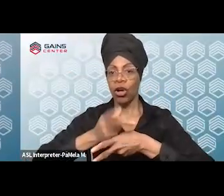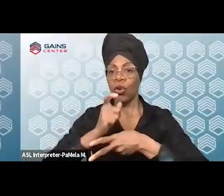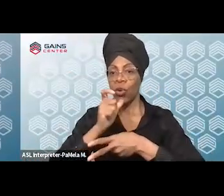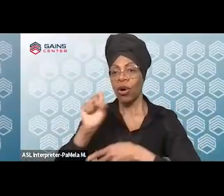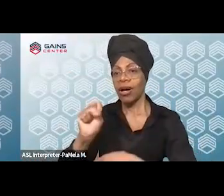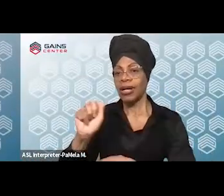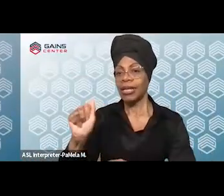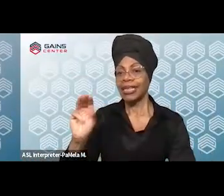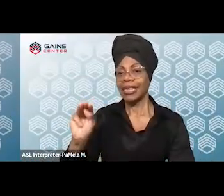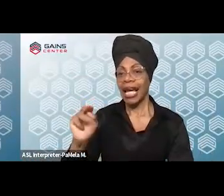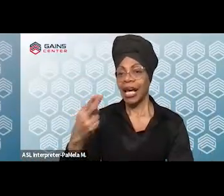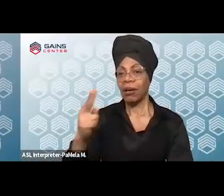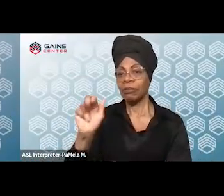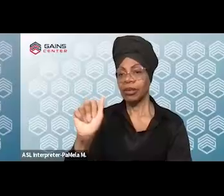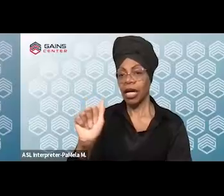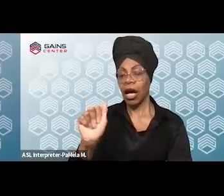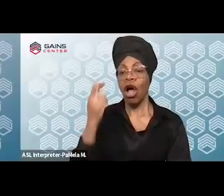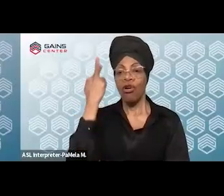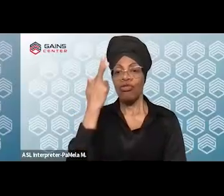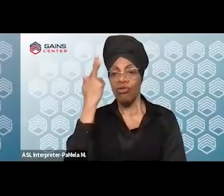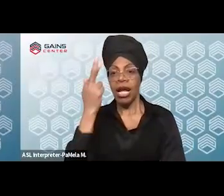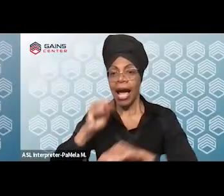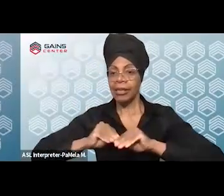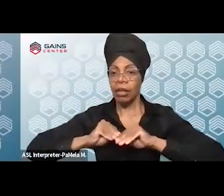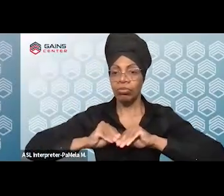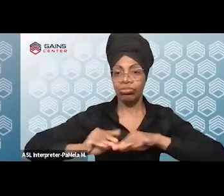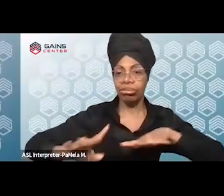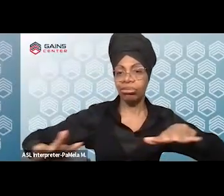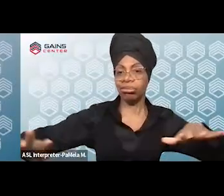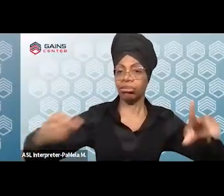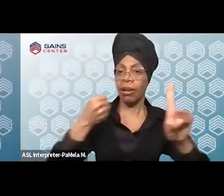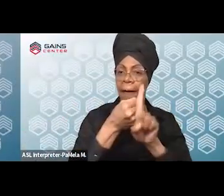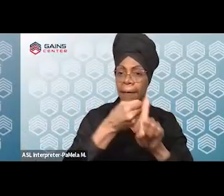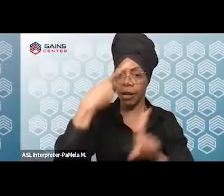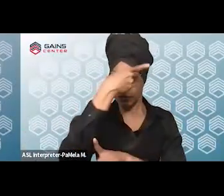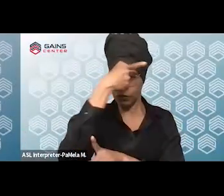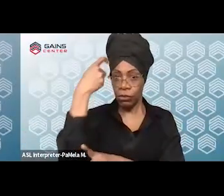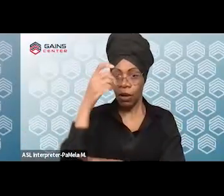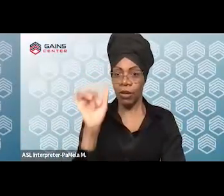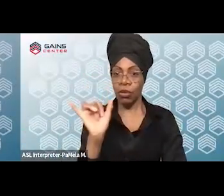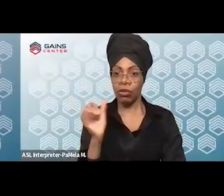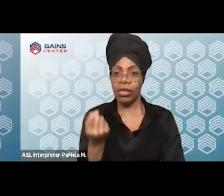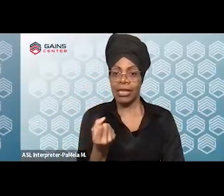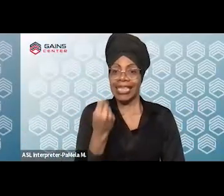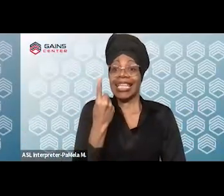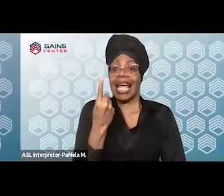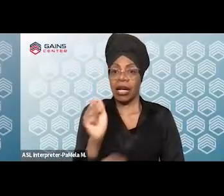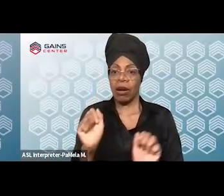We realize the widespread impact of trauma and understand the potential paths for recovery.